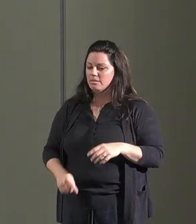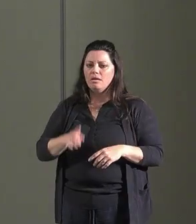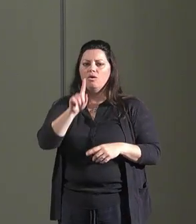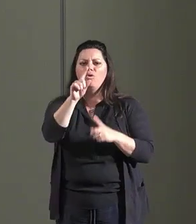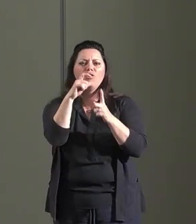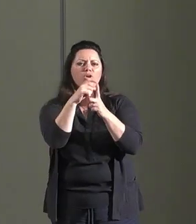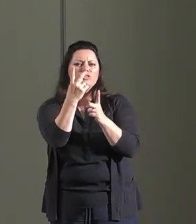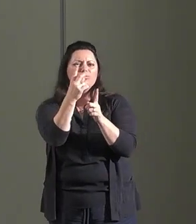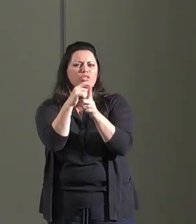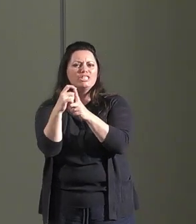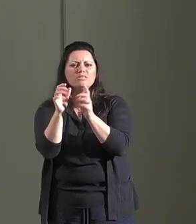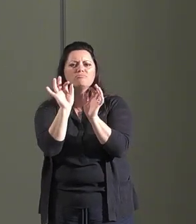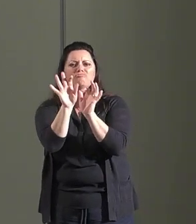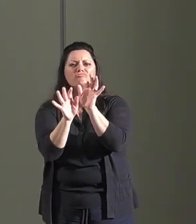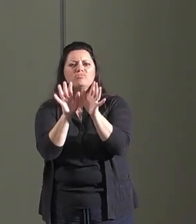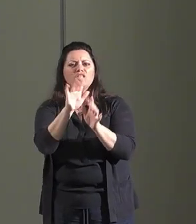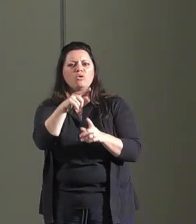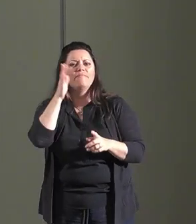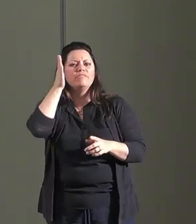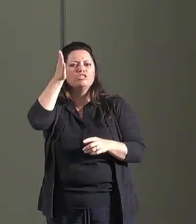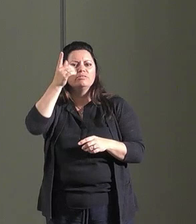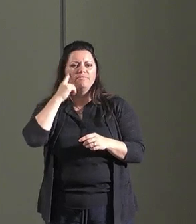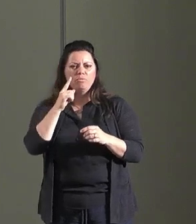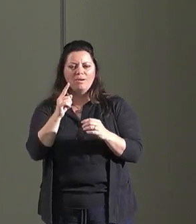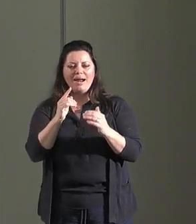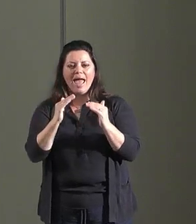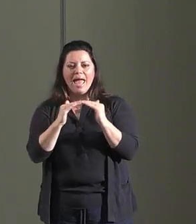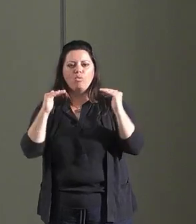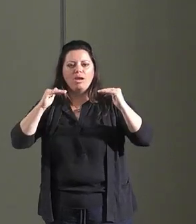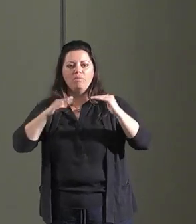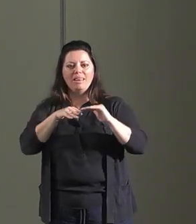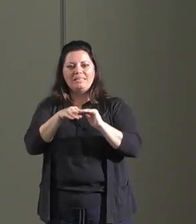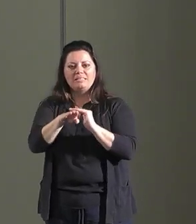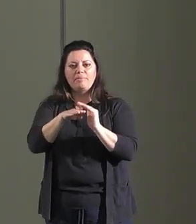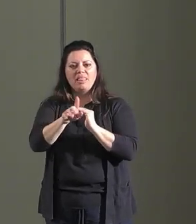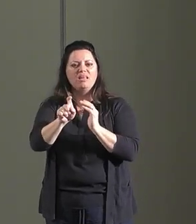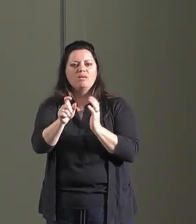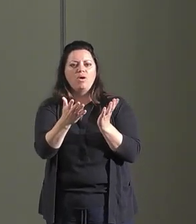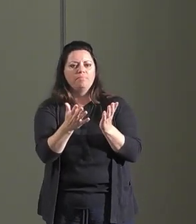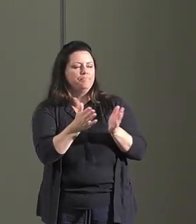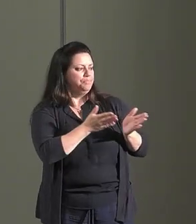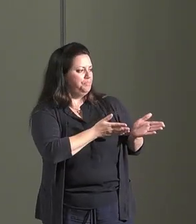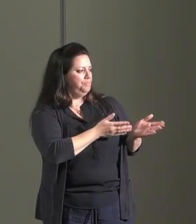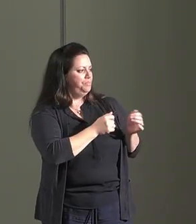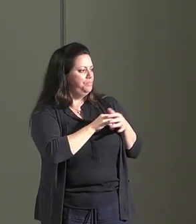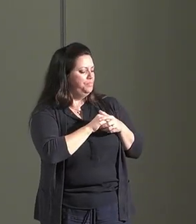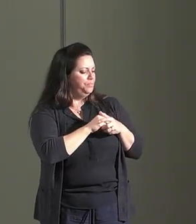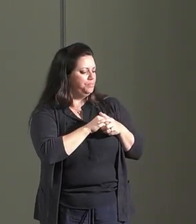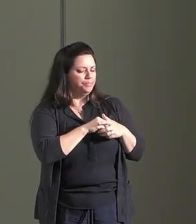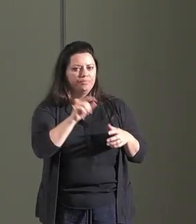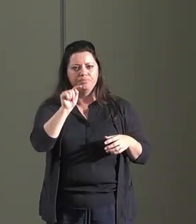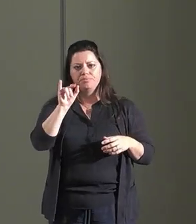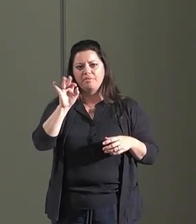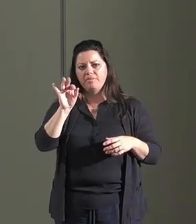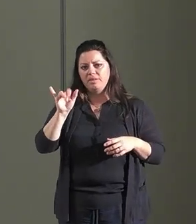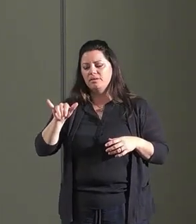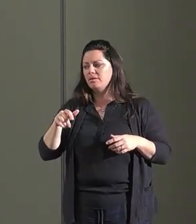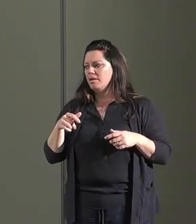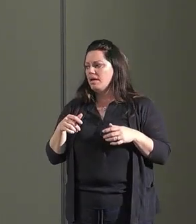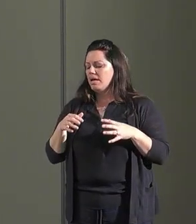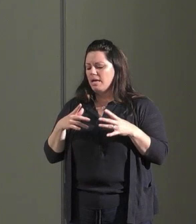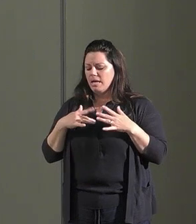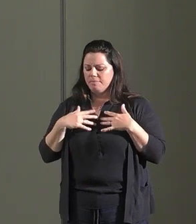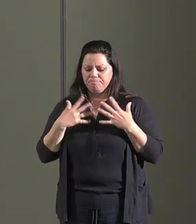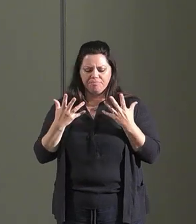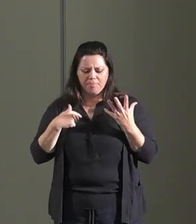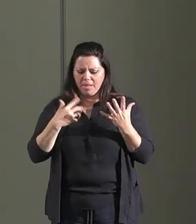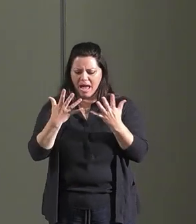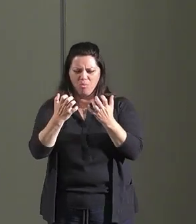two words. Your future for Equitable Disability? >> TIFFANY: I'll -- I want to tag on to the end